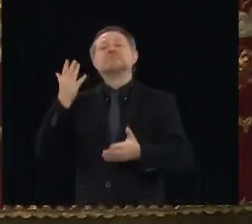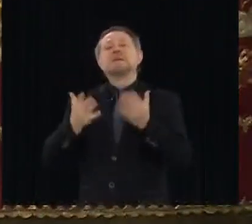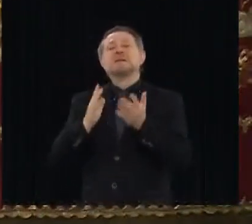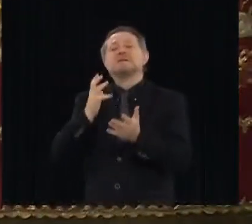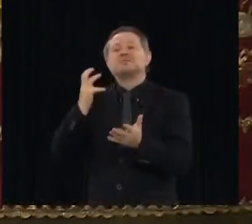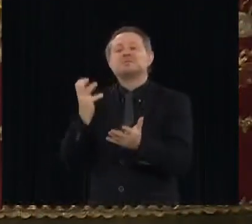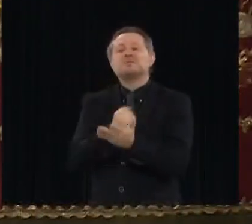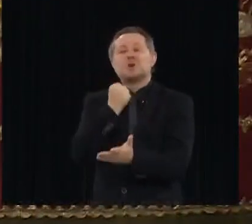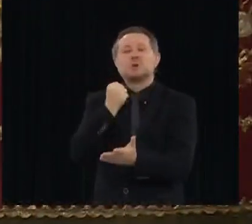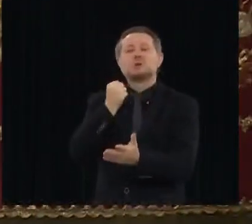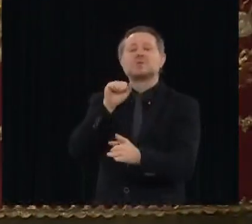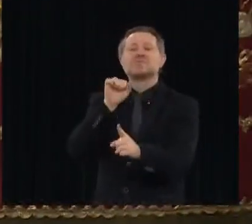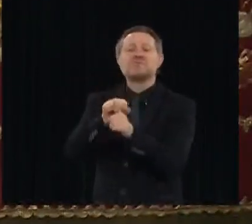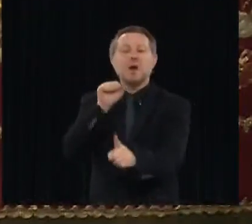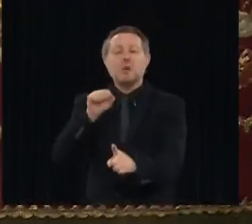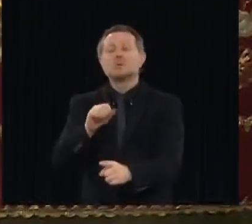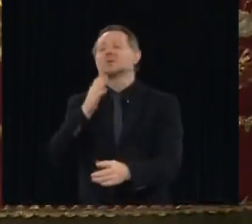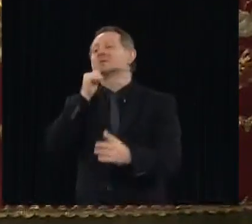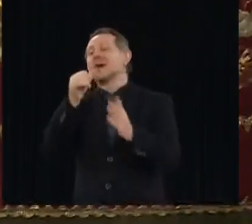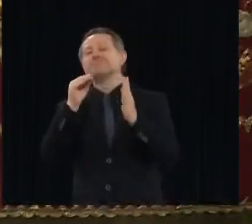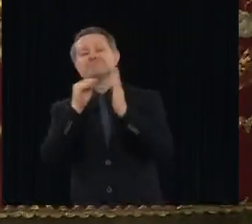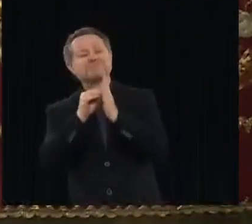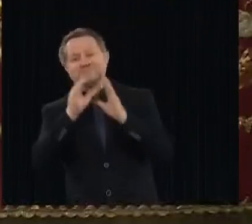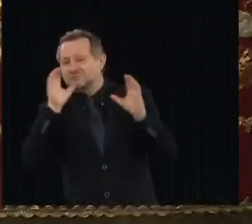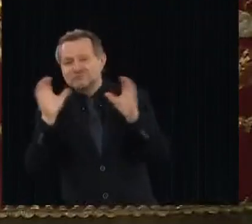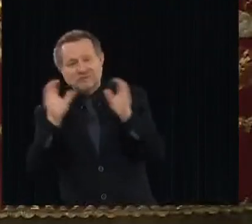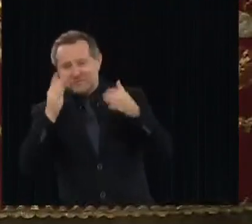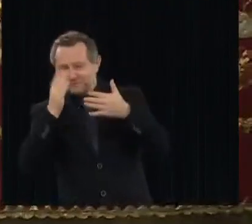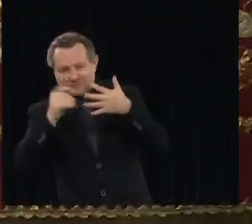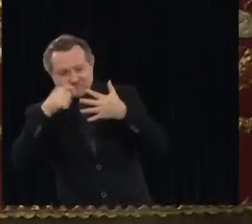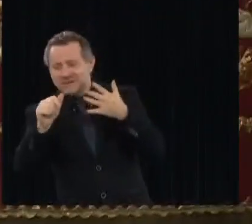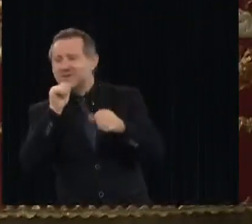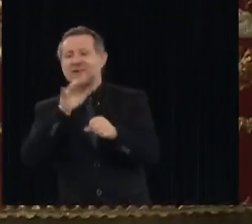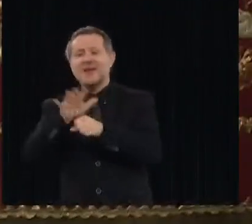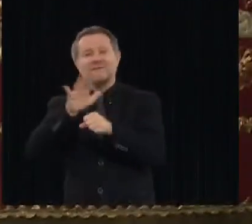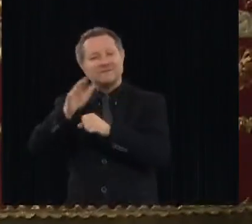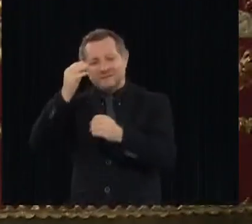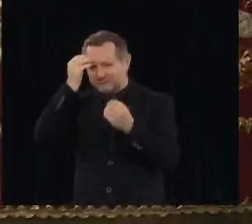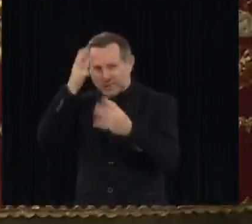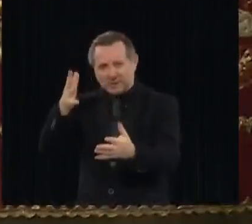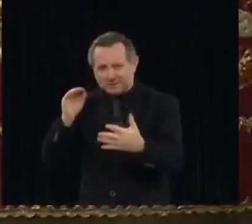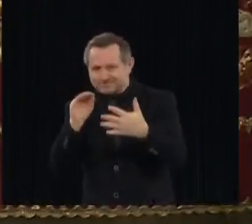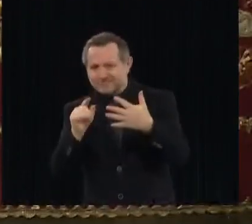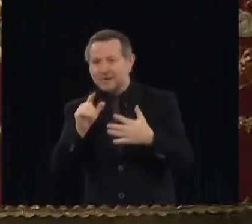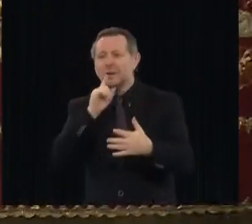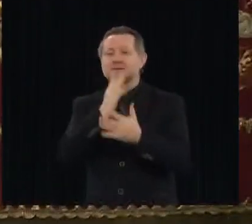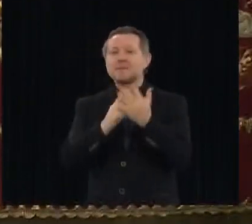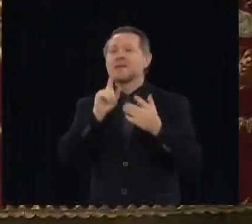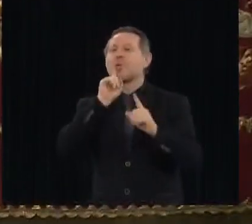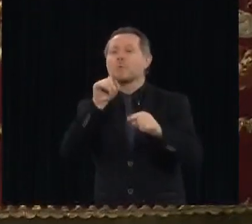THAT THE ONLY CLAIMS LONGER THAN THREE WEEKS OLD ARE EITHER SUSPECTED FRAUD, NOT CERTIFIED